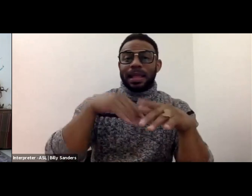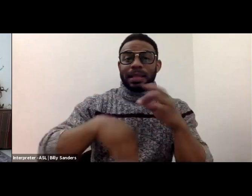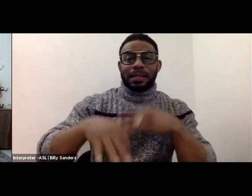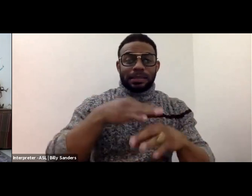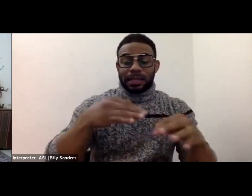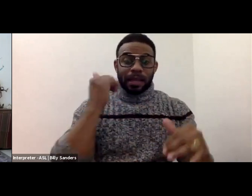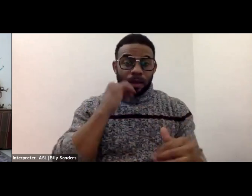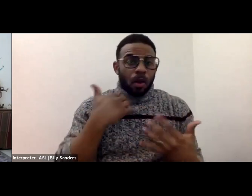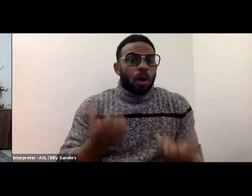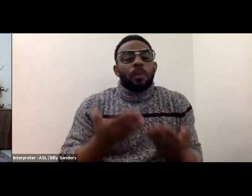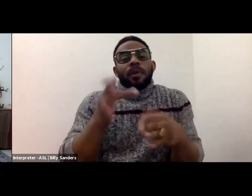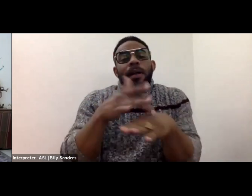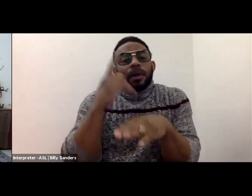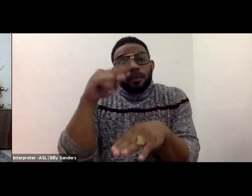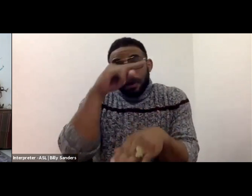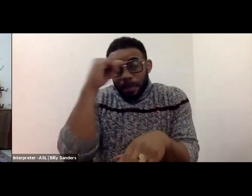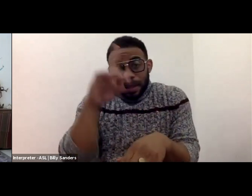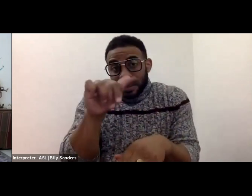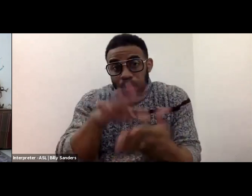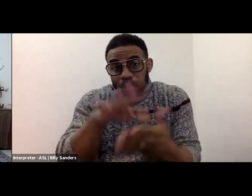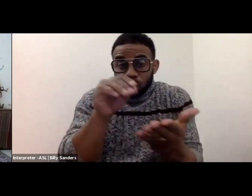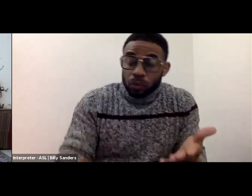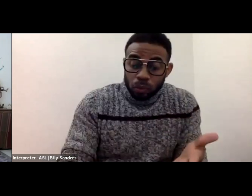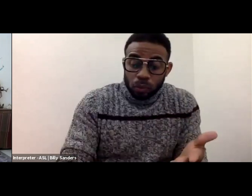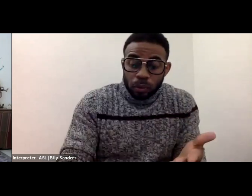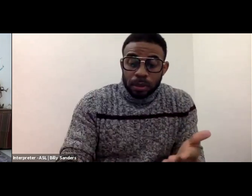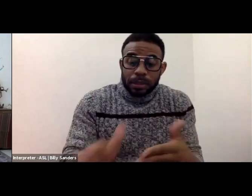we wanted to provide a space for black, disabled students to share their unique experience